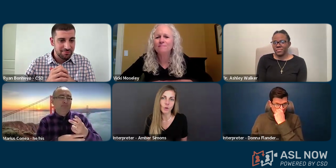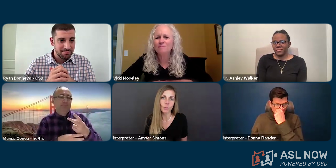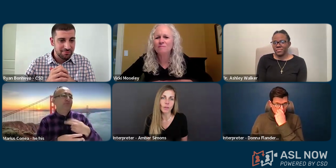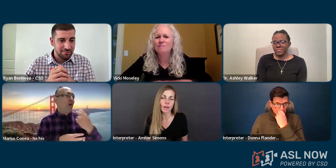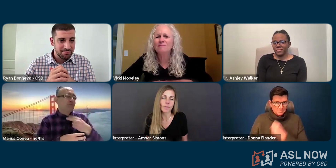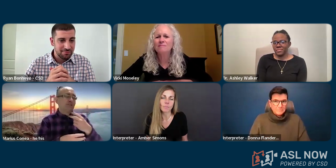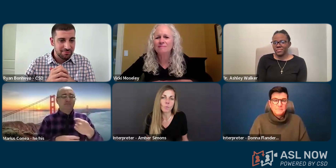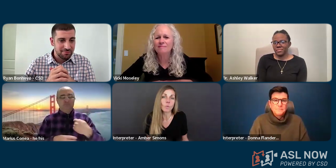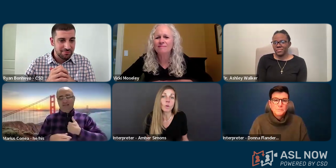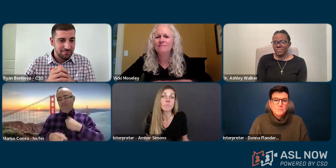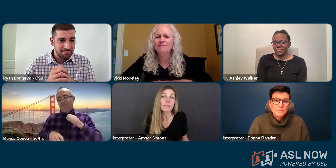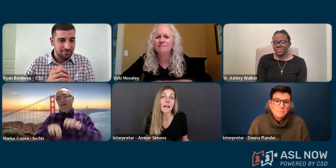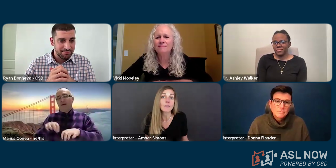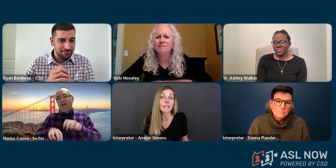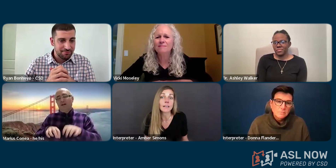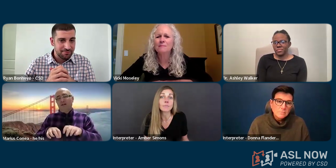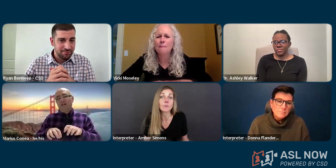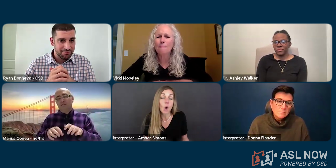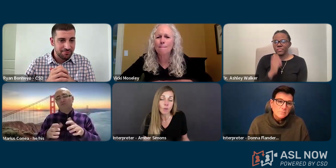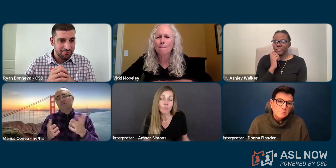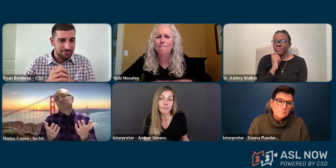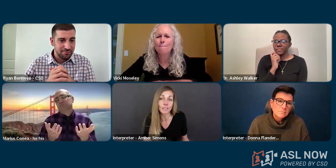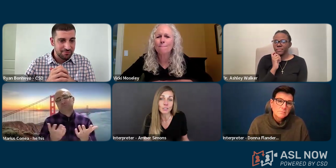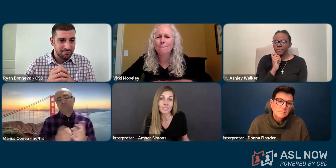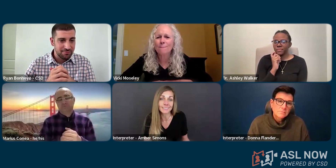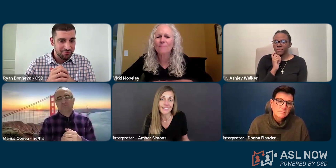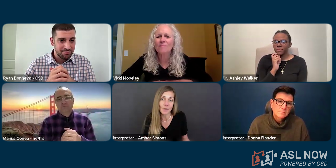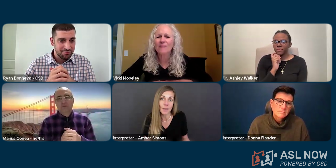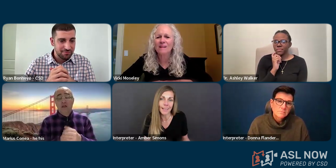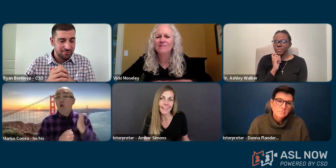So we wouldn't be having a conversation in that way.